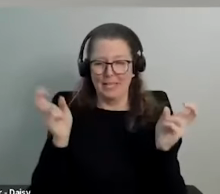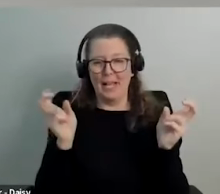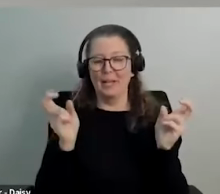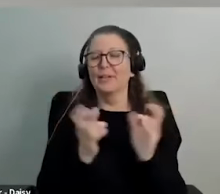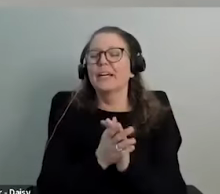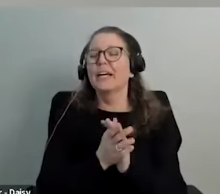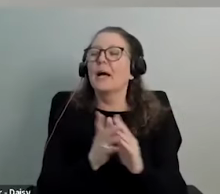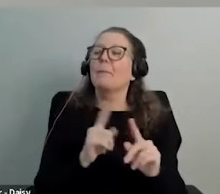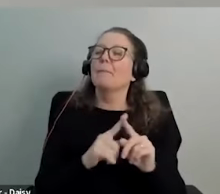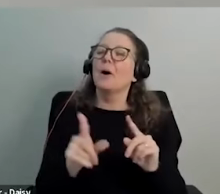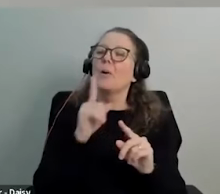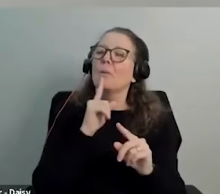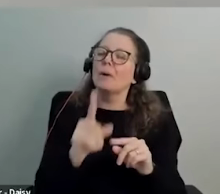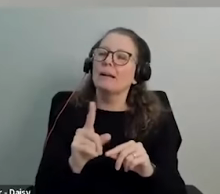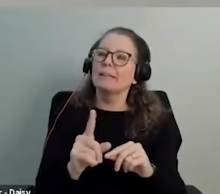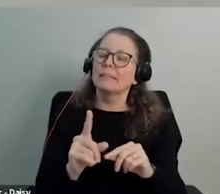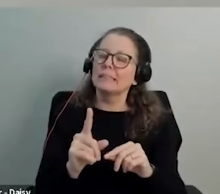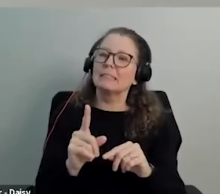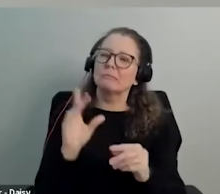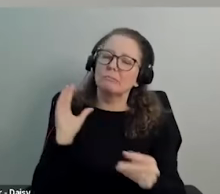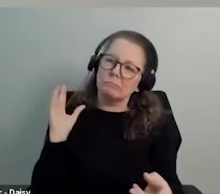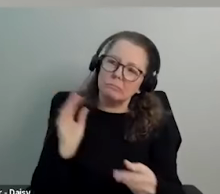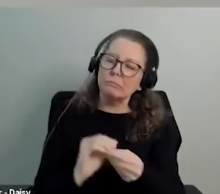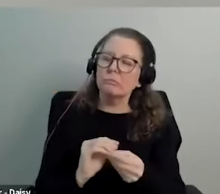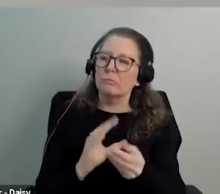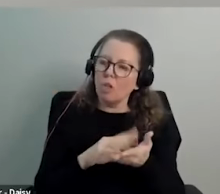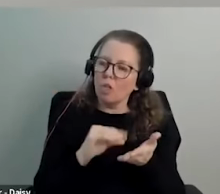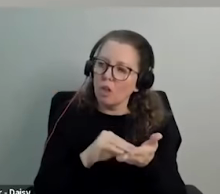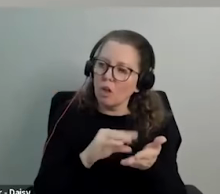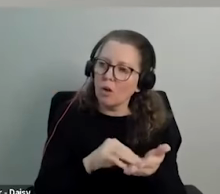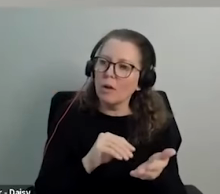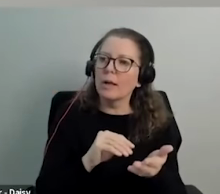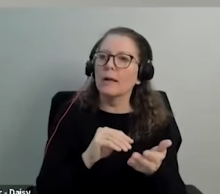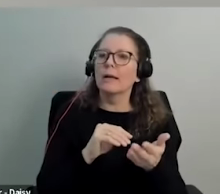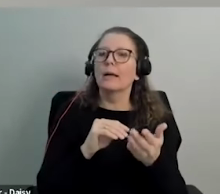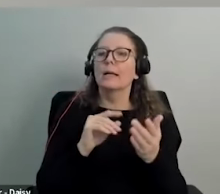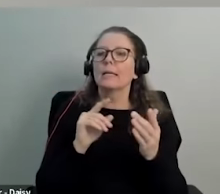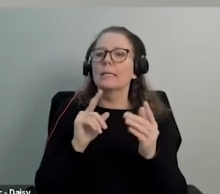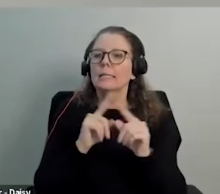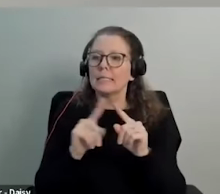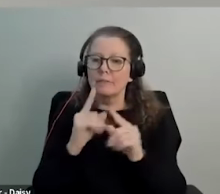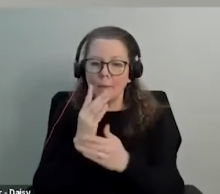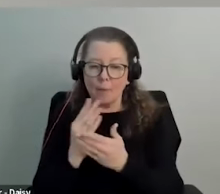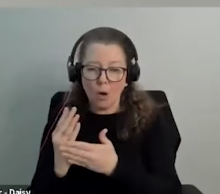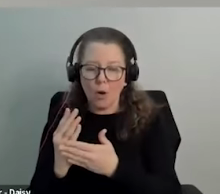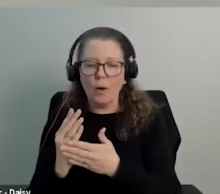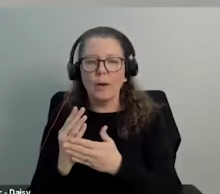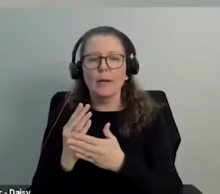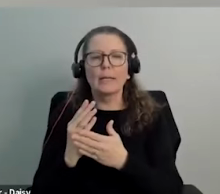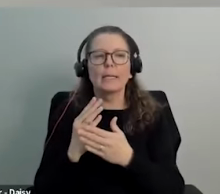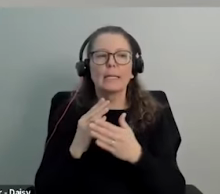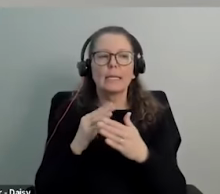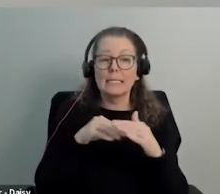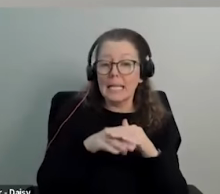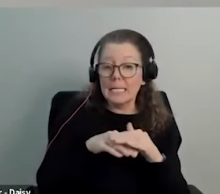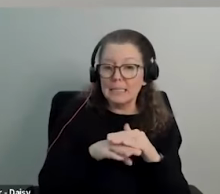that I've learned over the years is, different parts of the business case for accessibility will resonate with different people or different leaders.